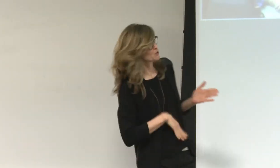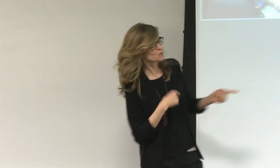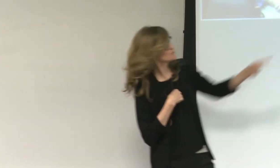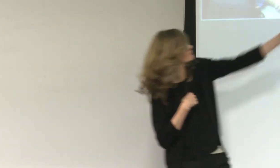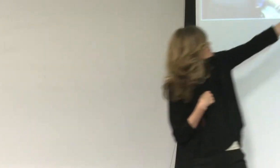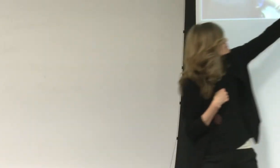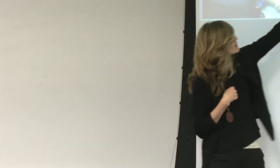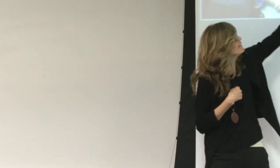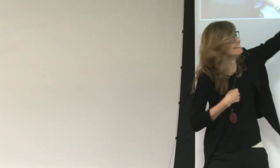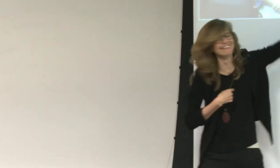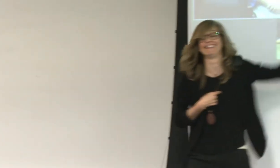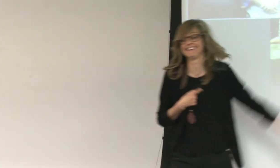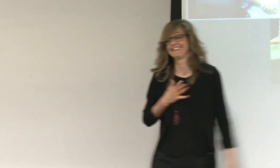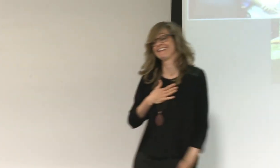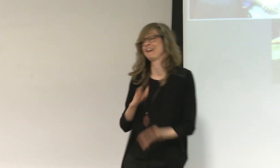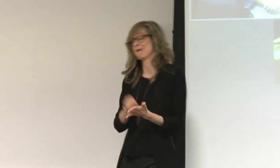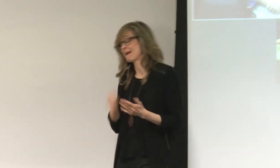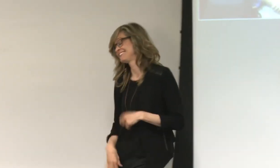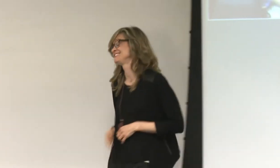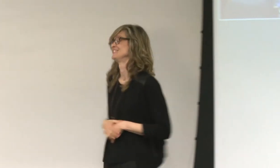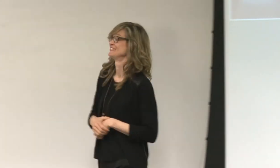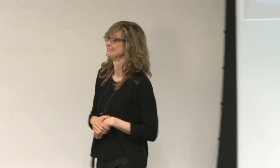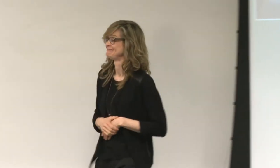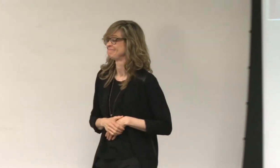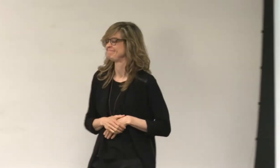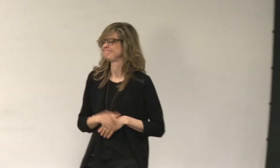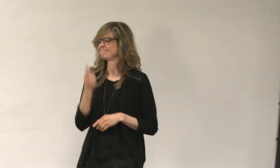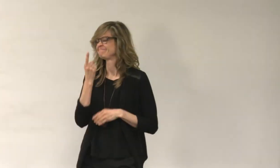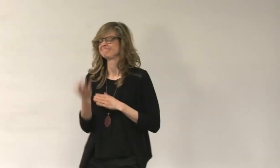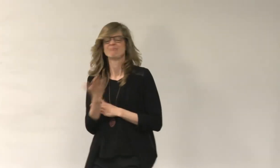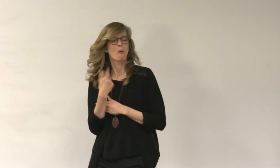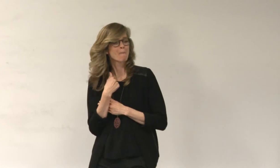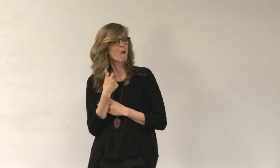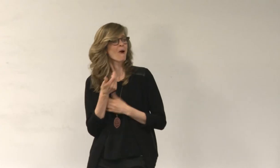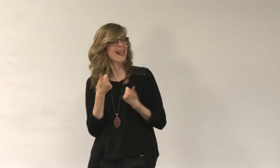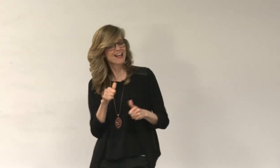THIS IS ONE OF MY STUDENTS HERE IN THE FRONT.